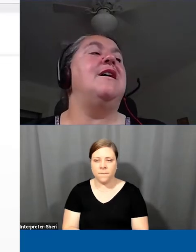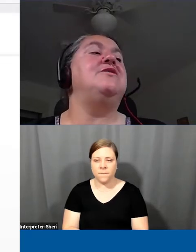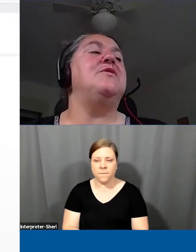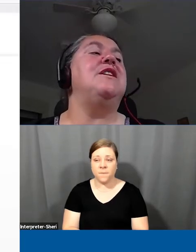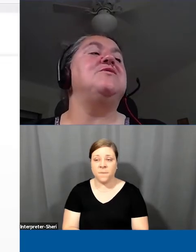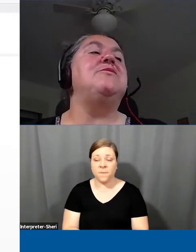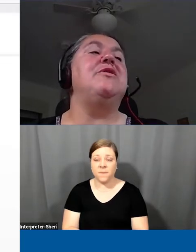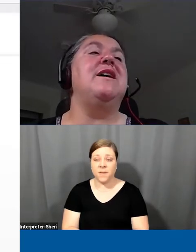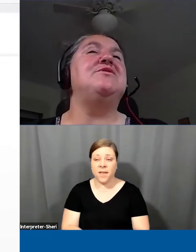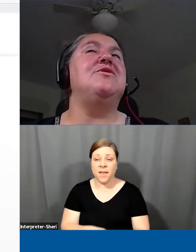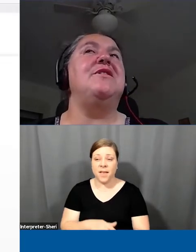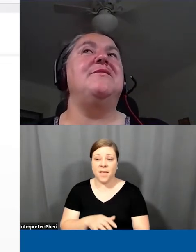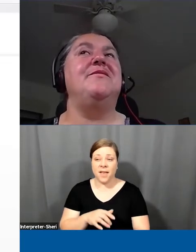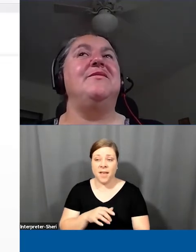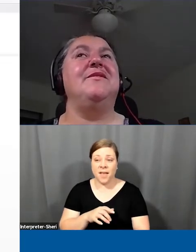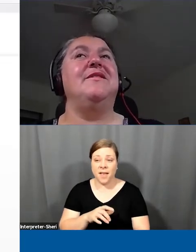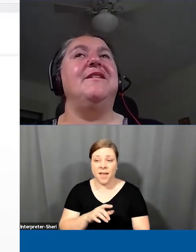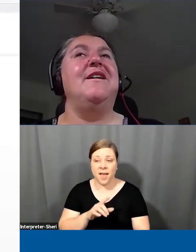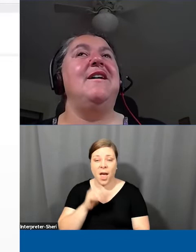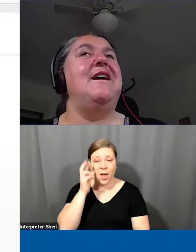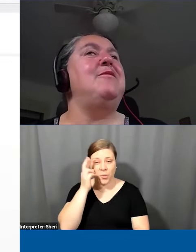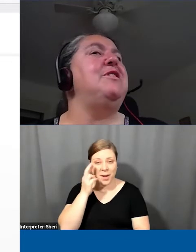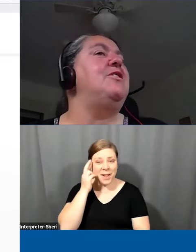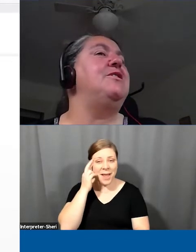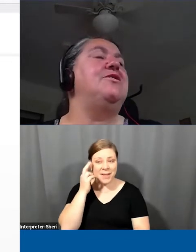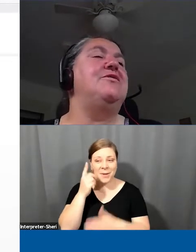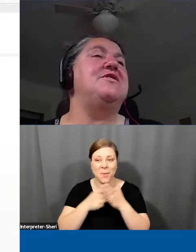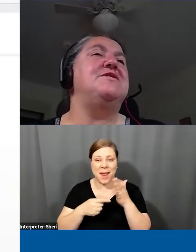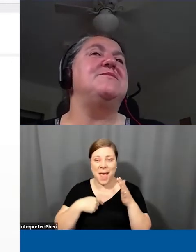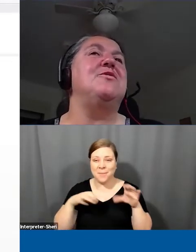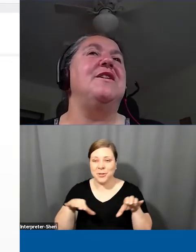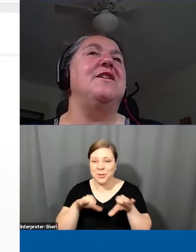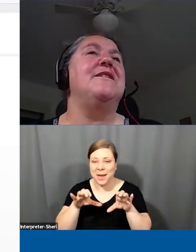I just realized what I'm doing. I'm sorry. I'm a little nervous this morning.